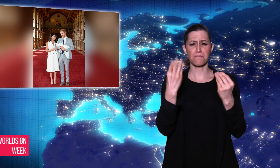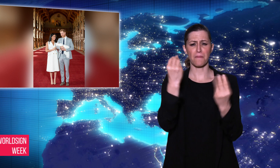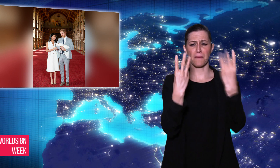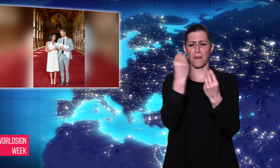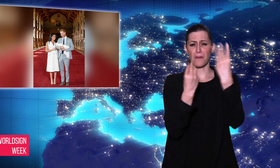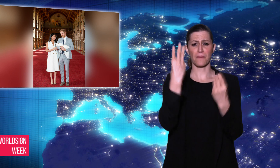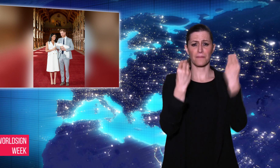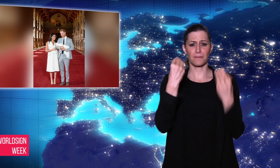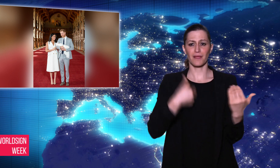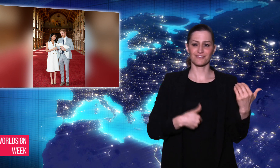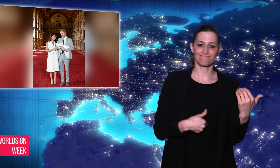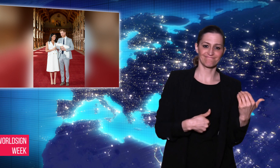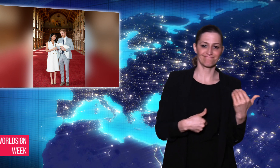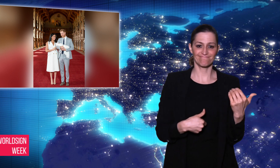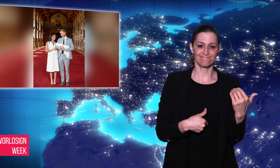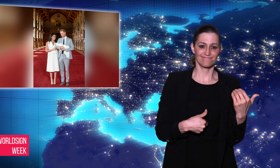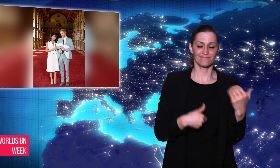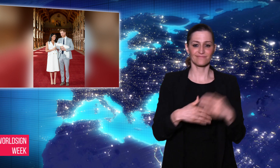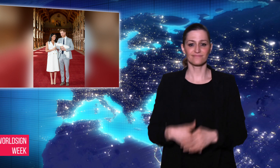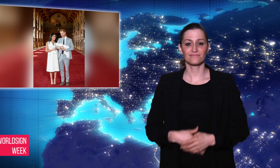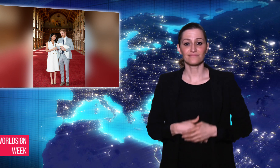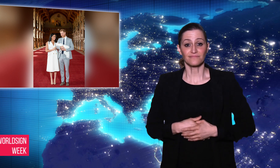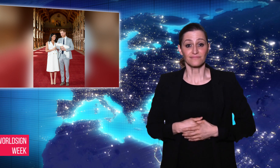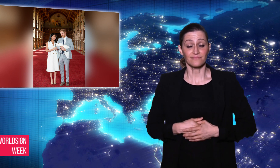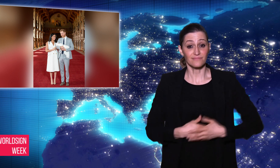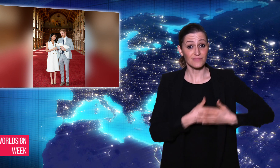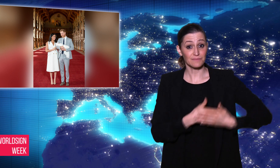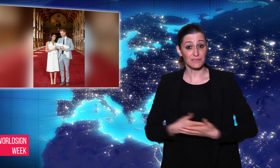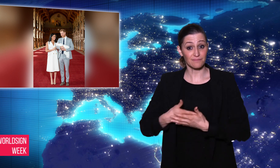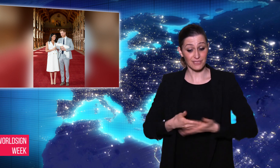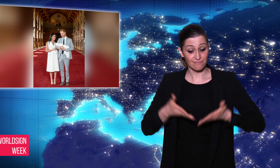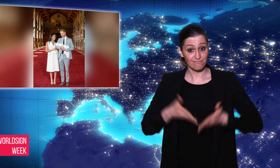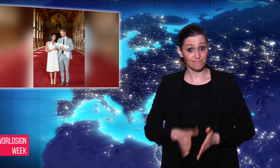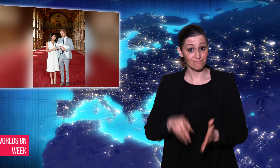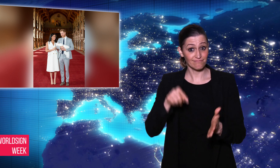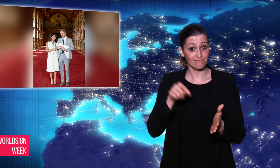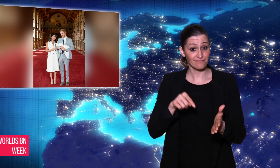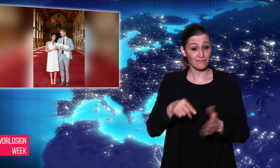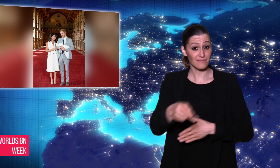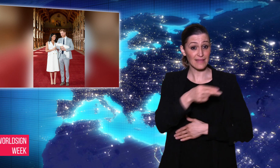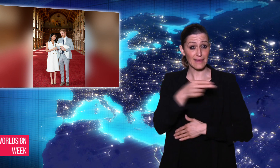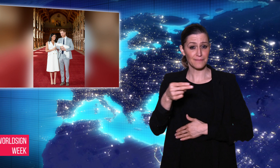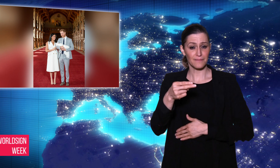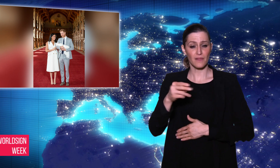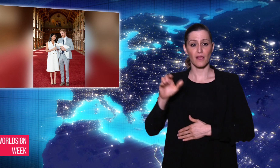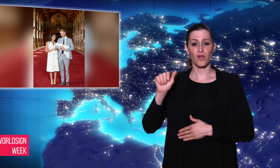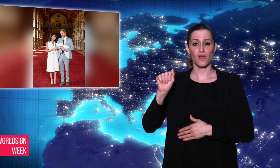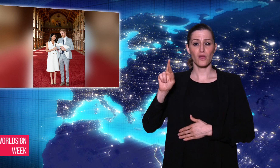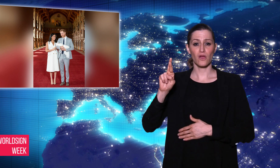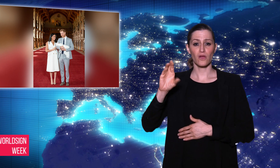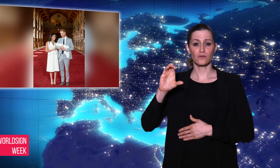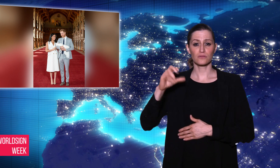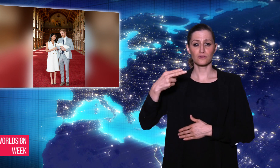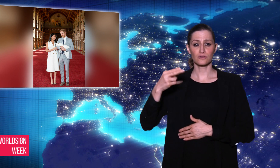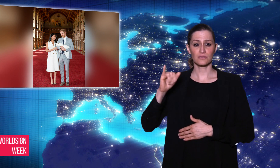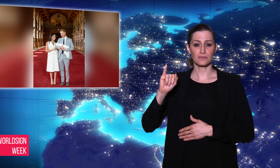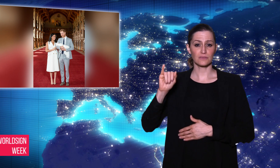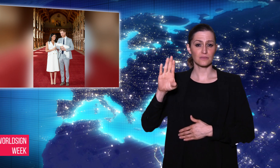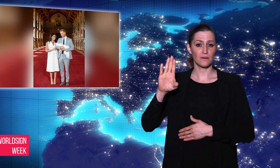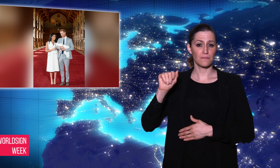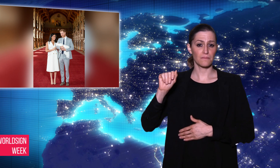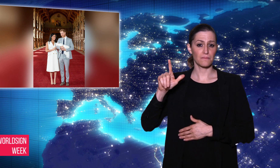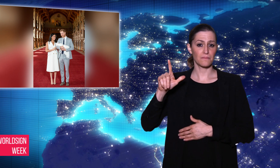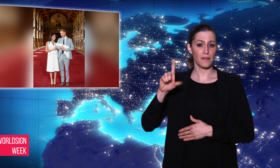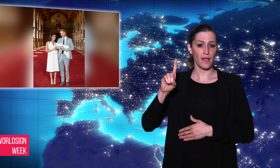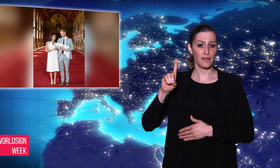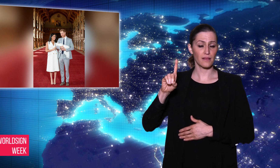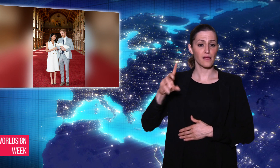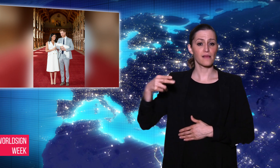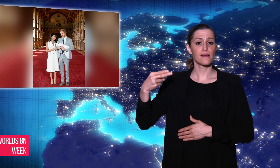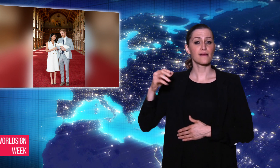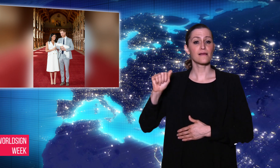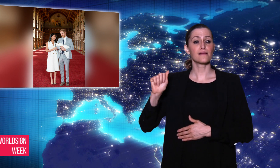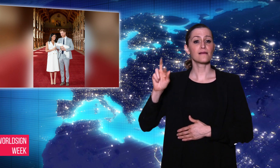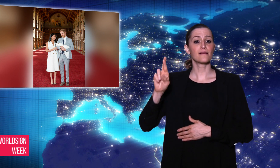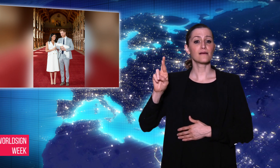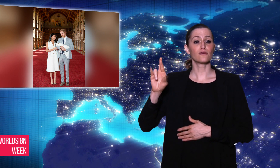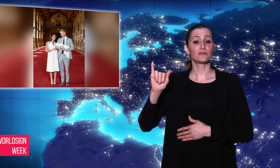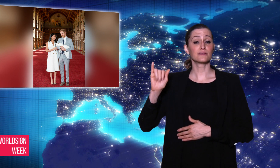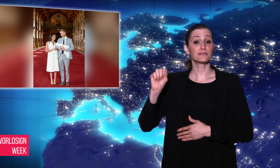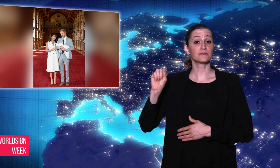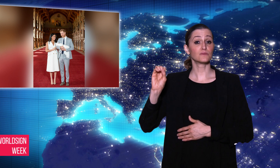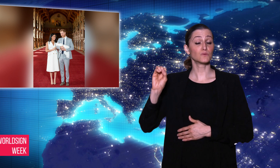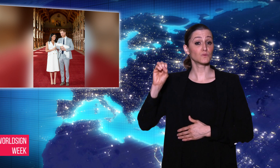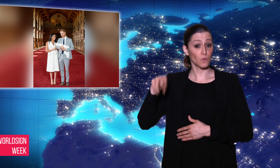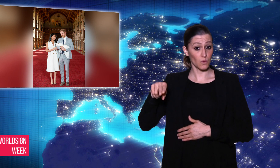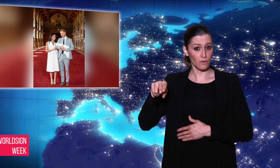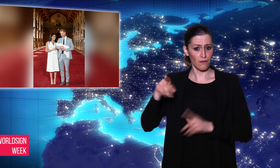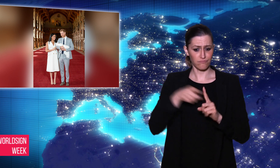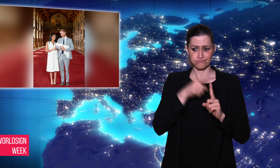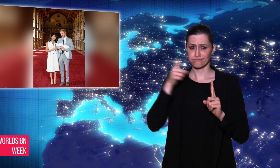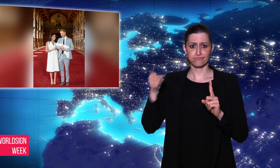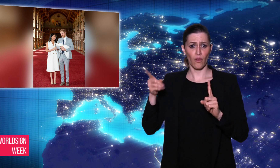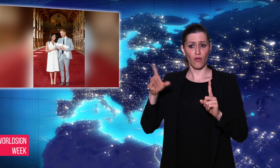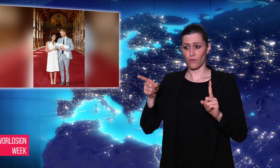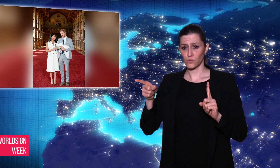Their son is named Archibald Harrison, or Archie for short.